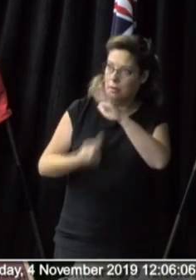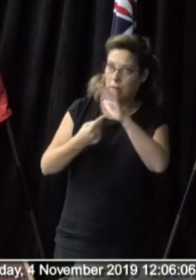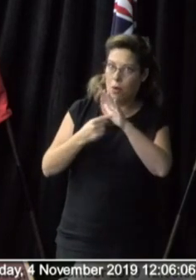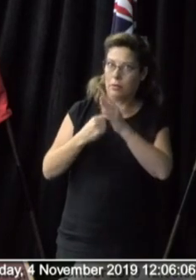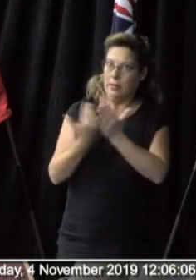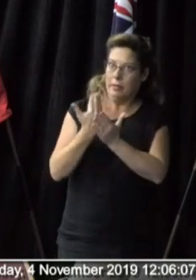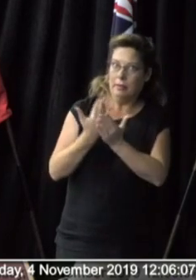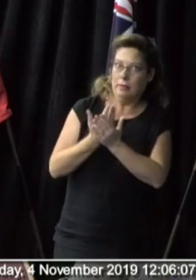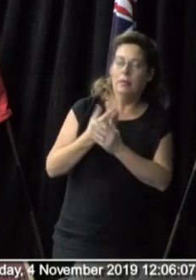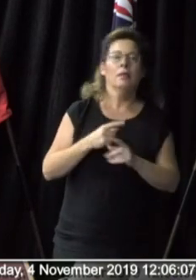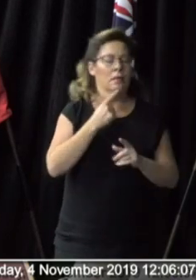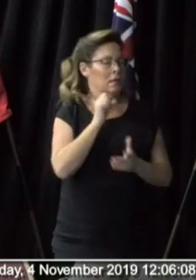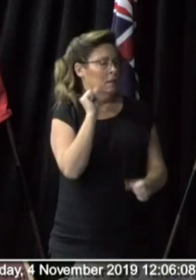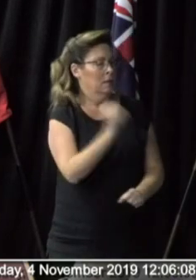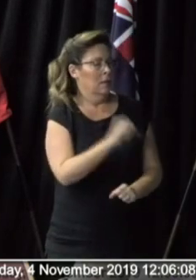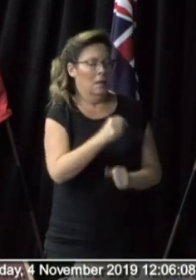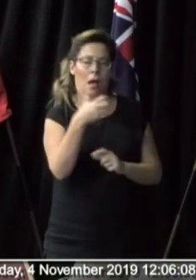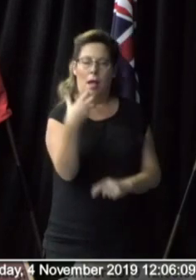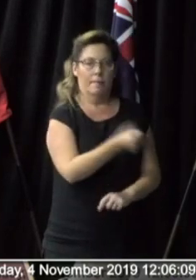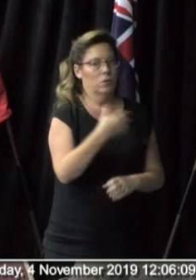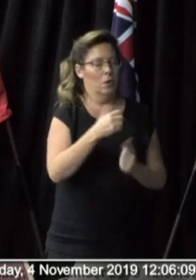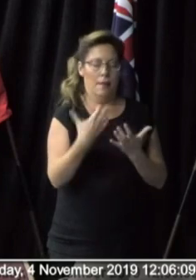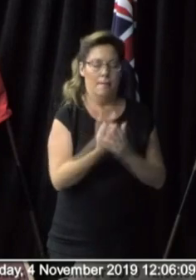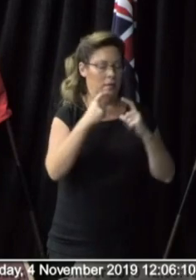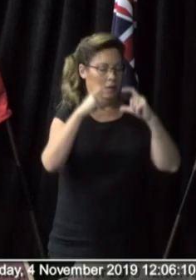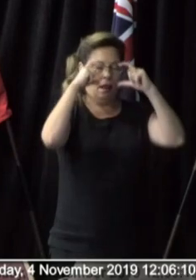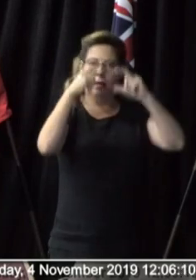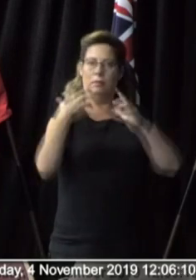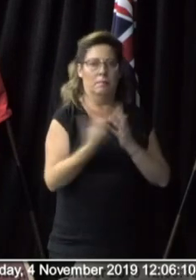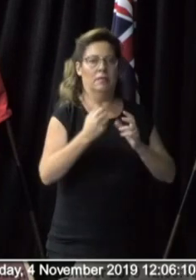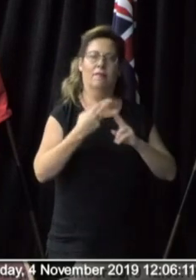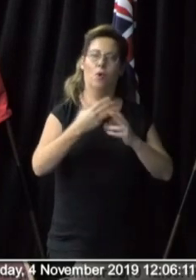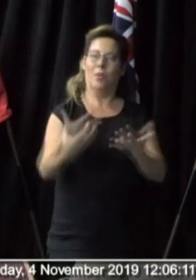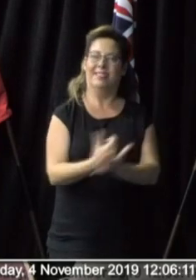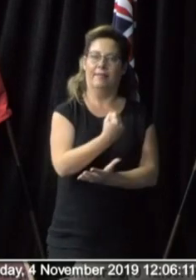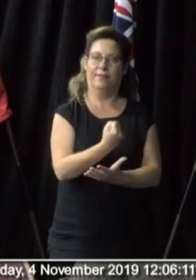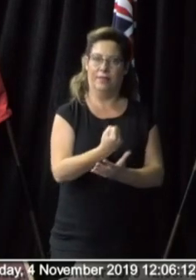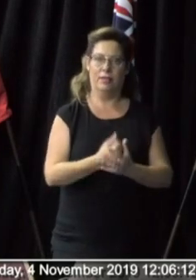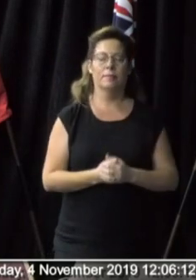OK. Now, can your daughter do a lot of things